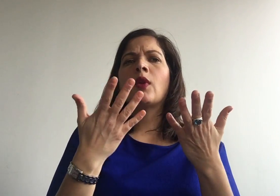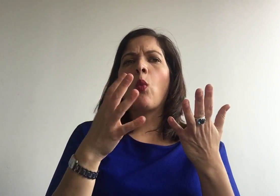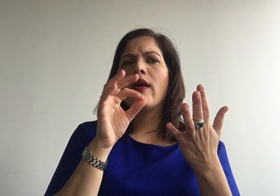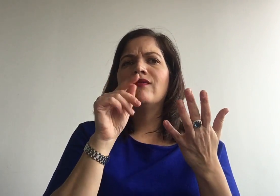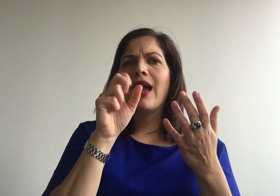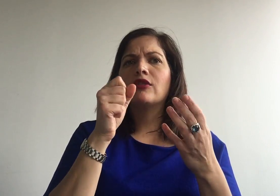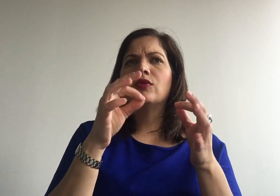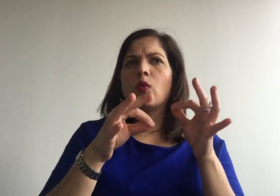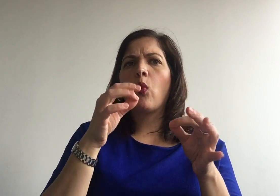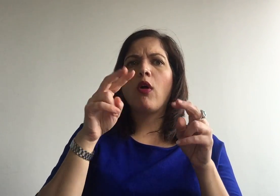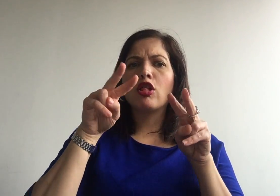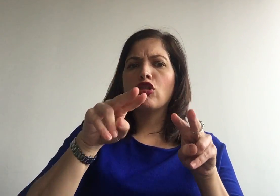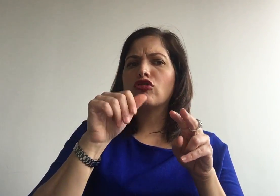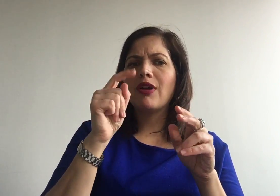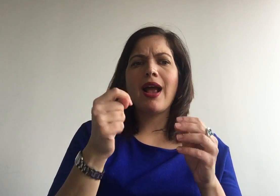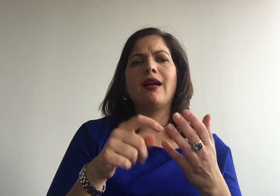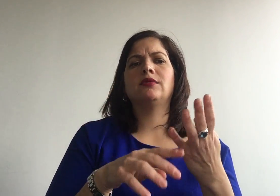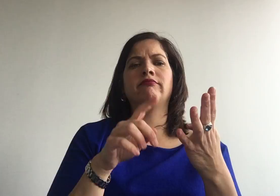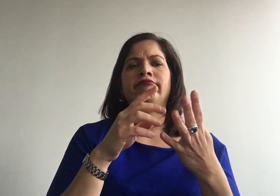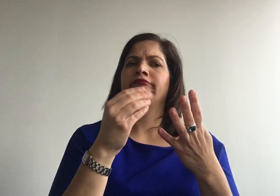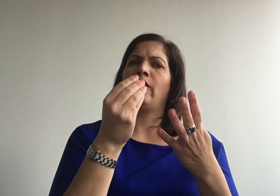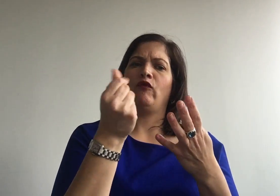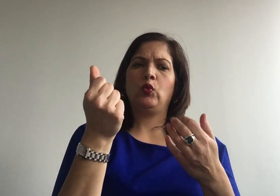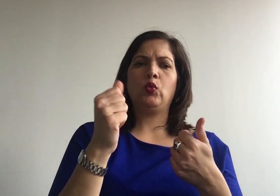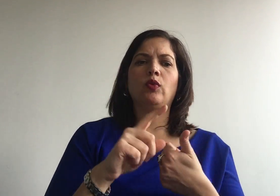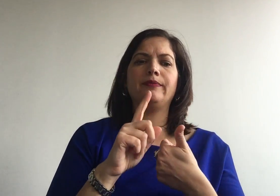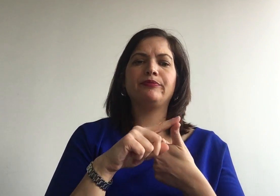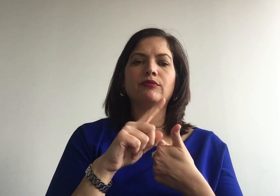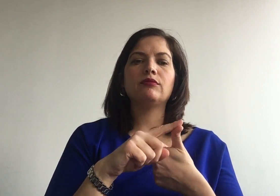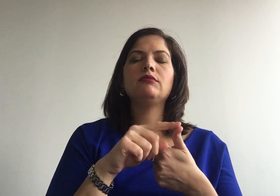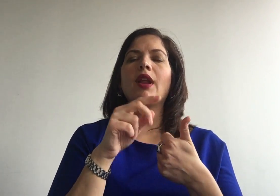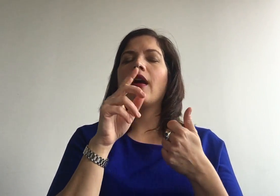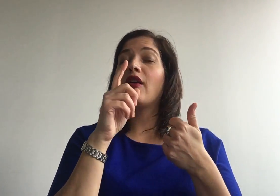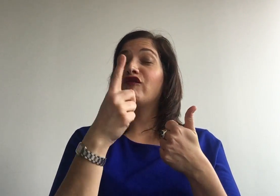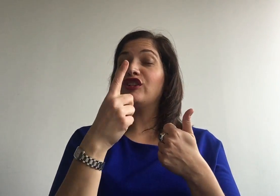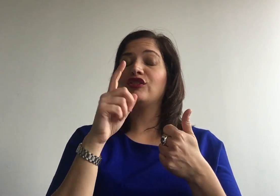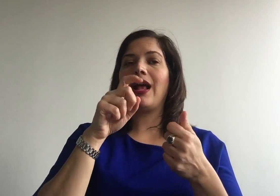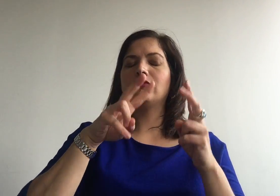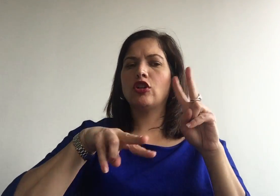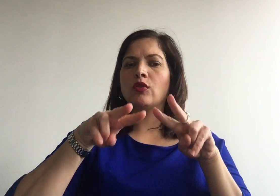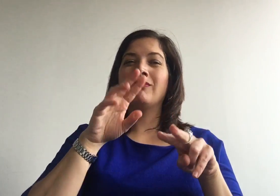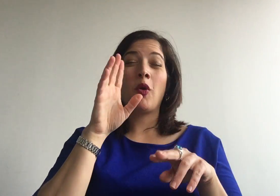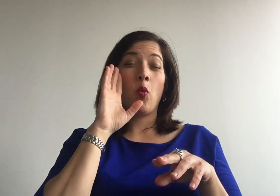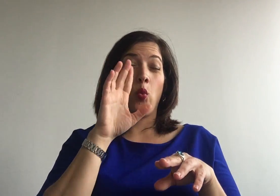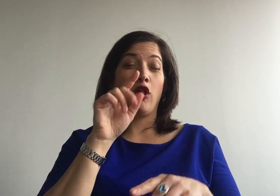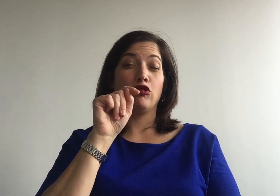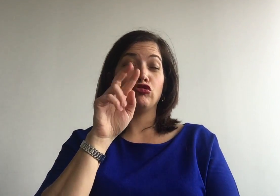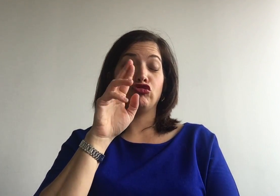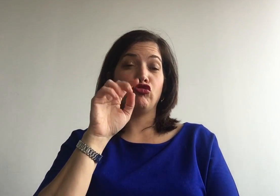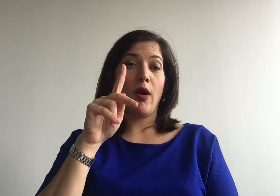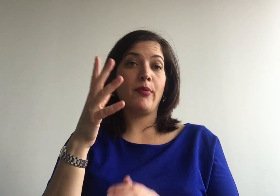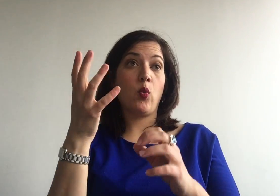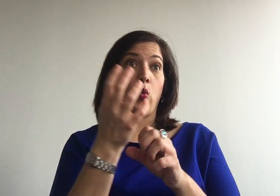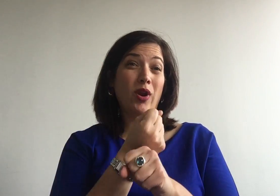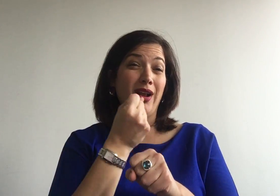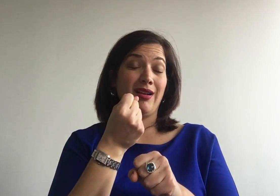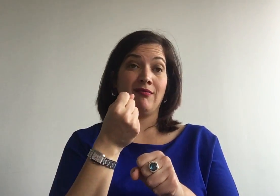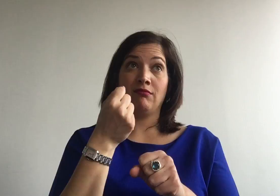What are the factors that the Court looked at? There are a few. First, the court asked, will Trump prevail on these issues?